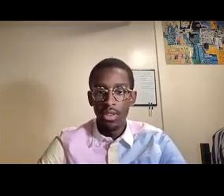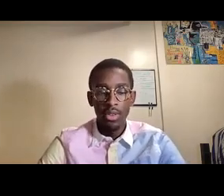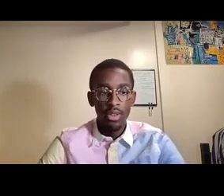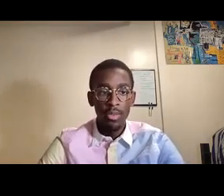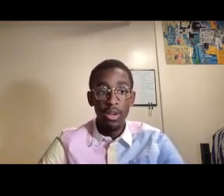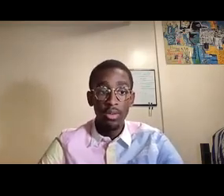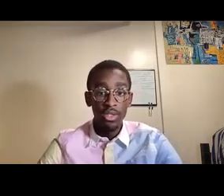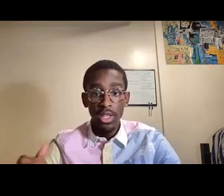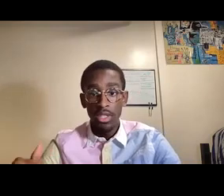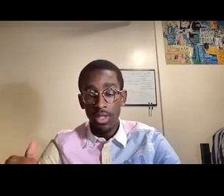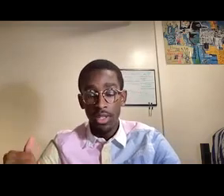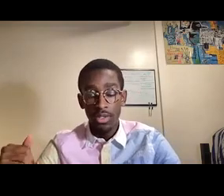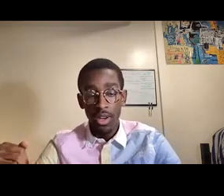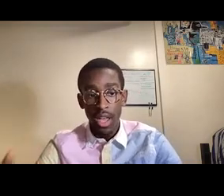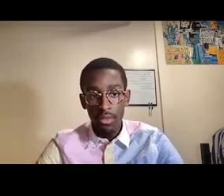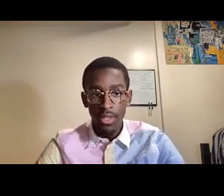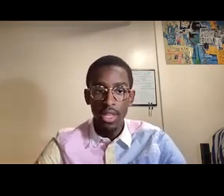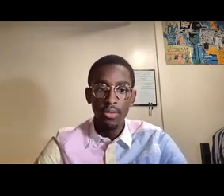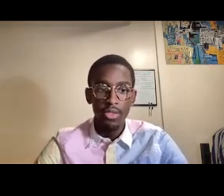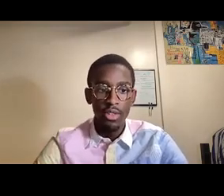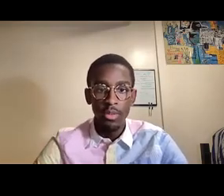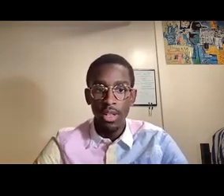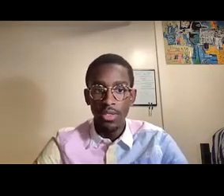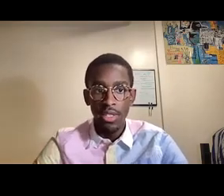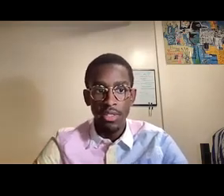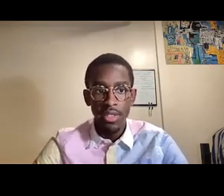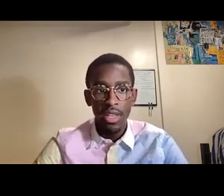you can learn about which legislators are advocating for certain policies,